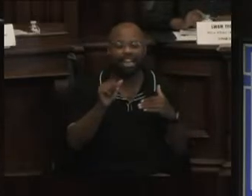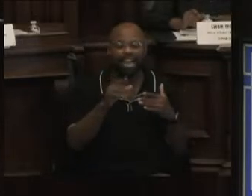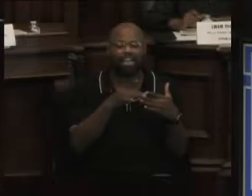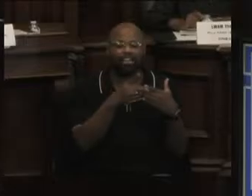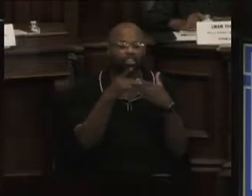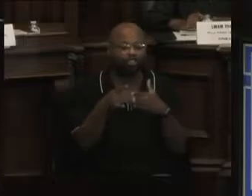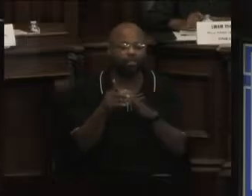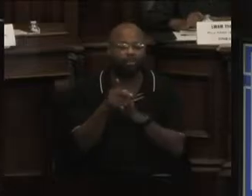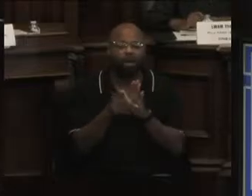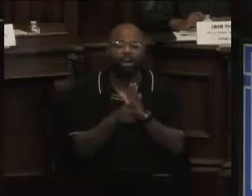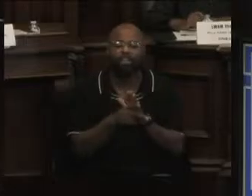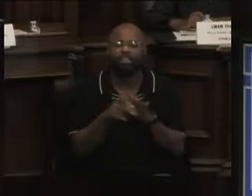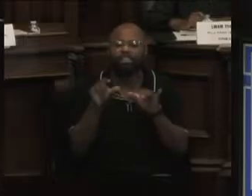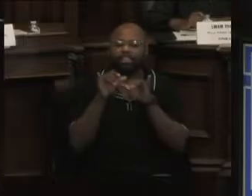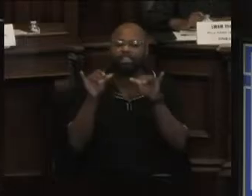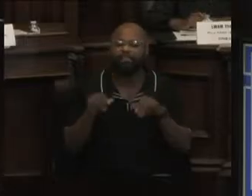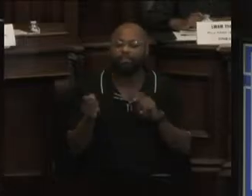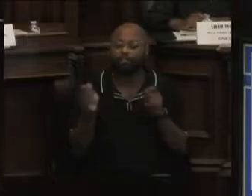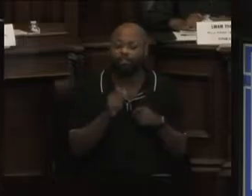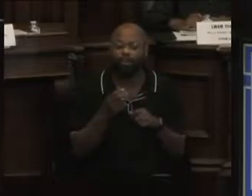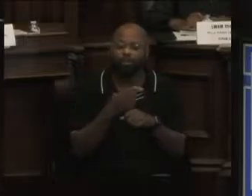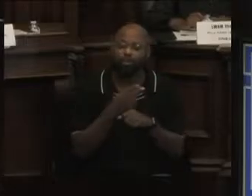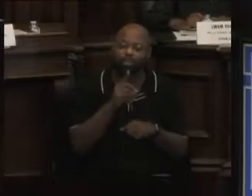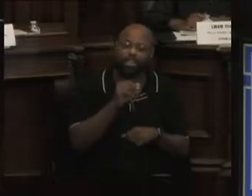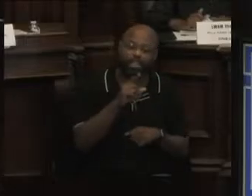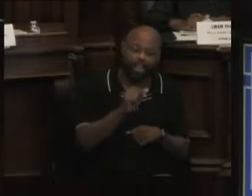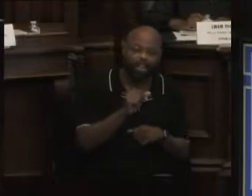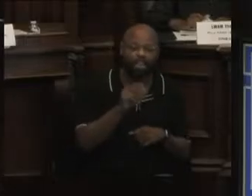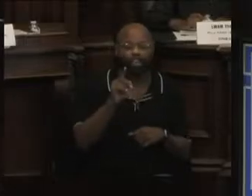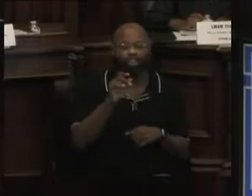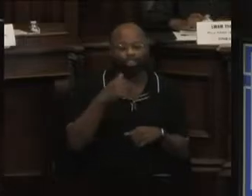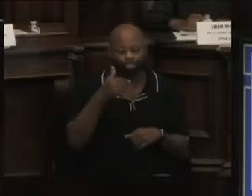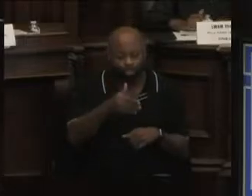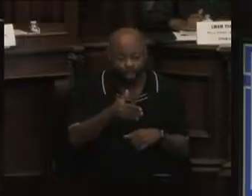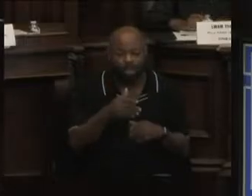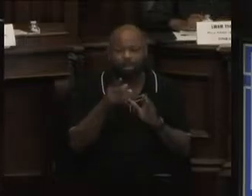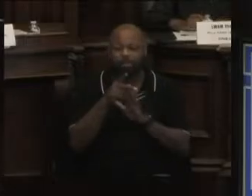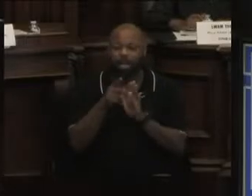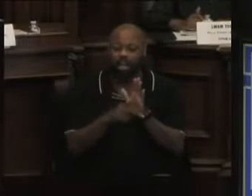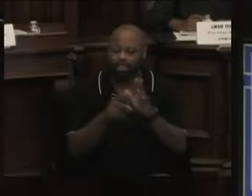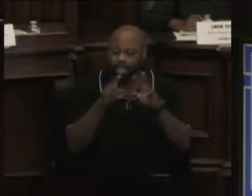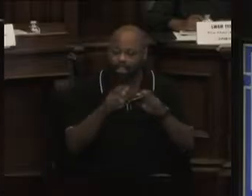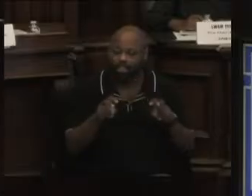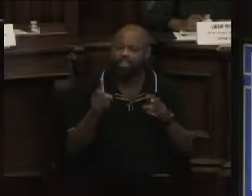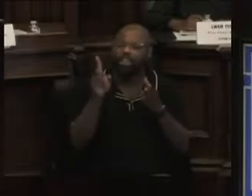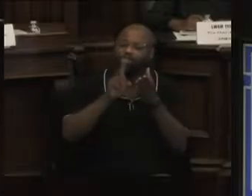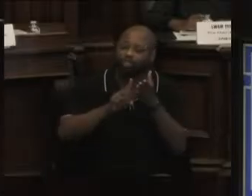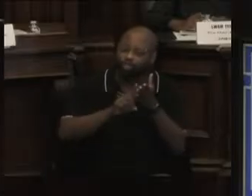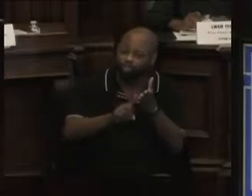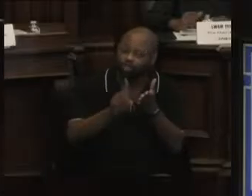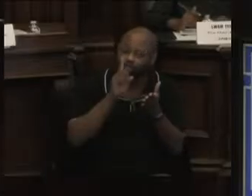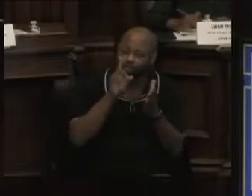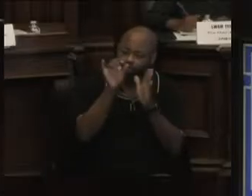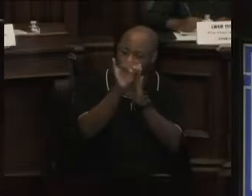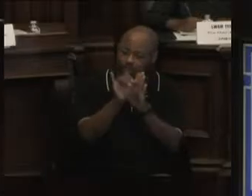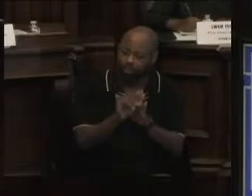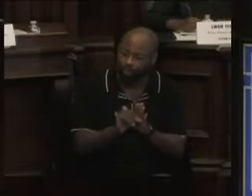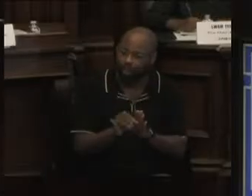information. Thirdly, advanced data driven policy and systemic